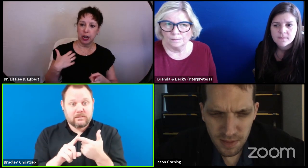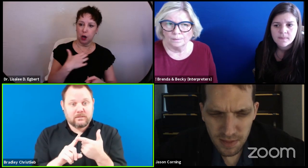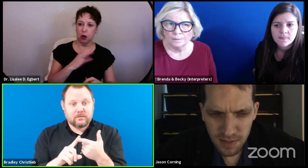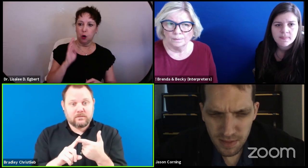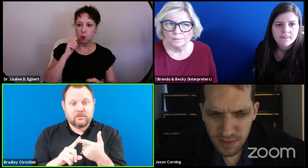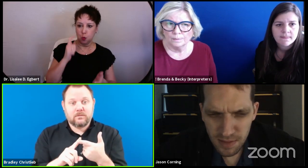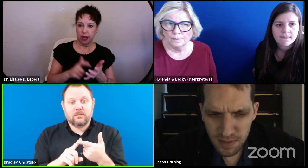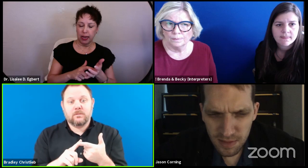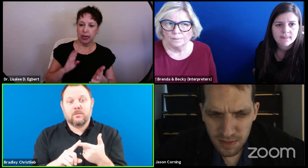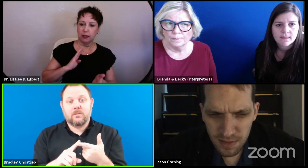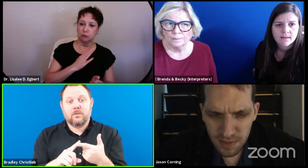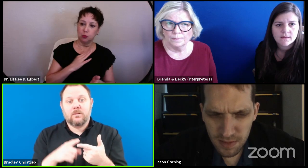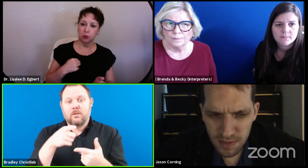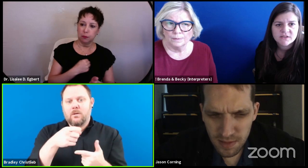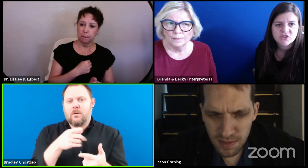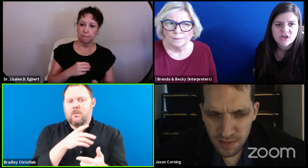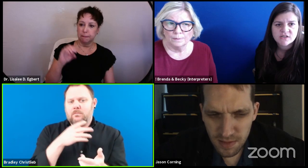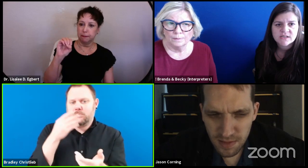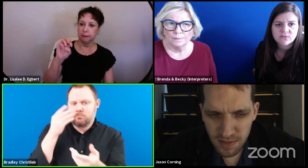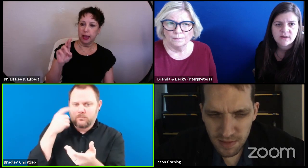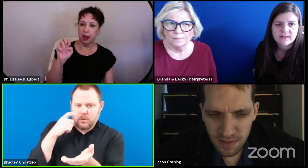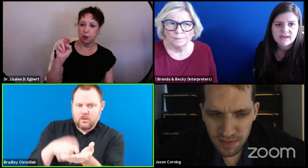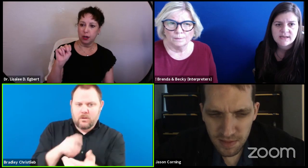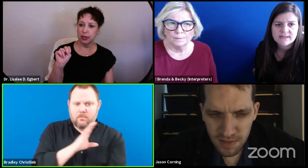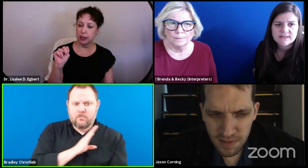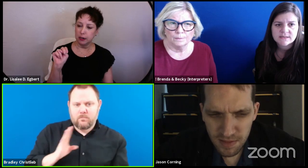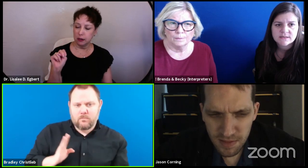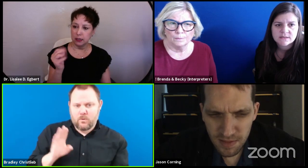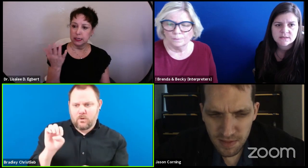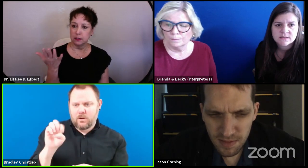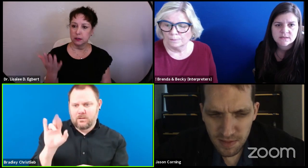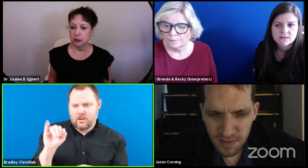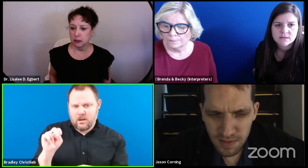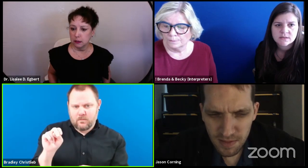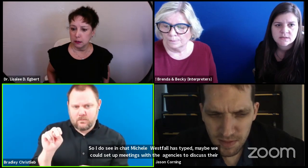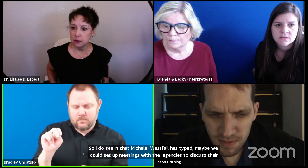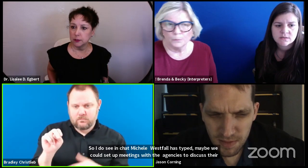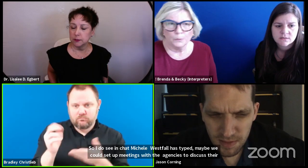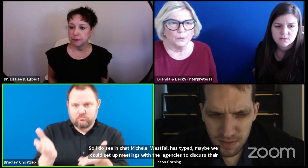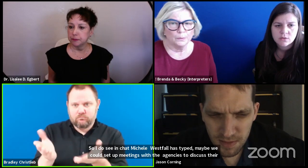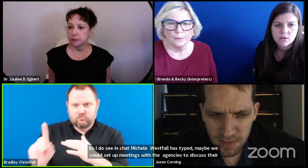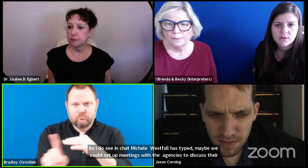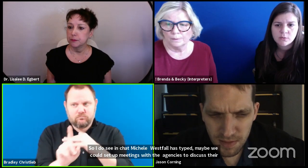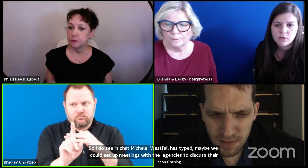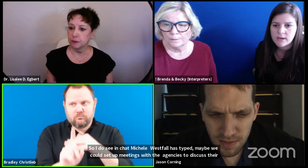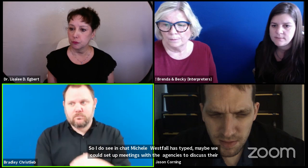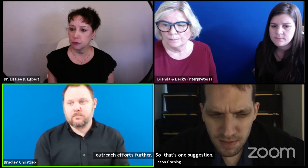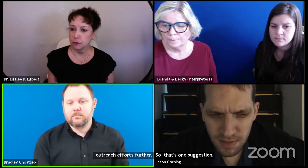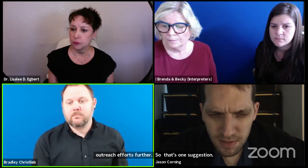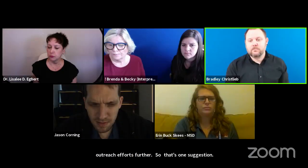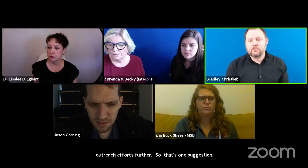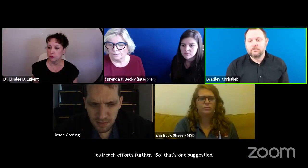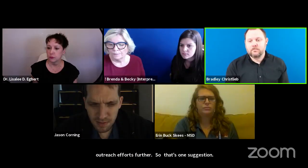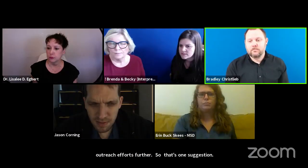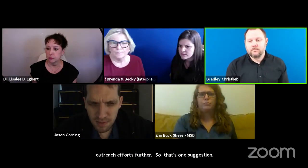But the Chair does recognize Norma Moran.